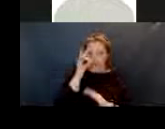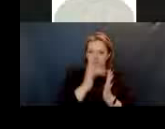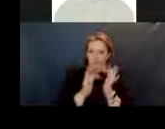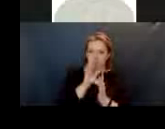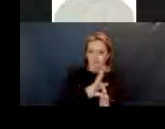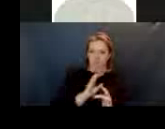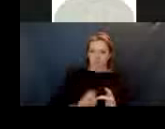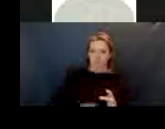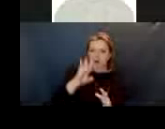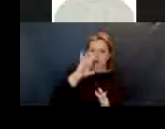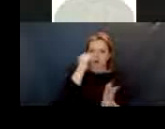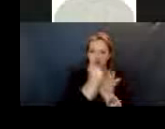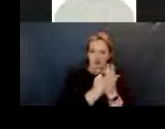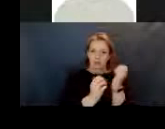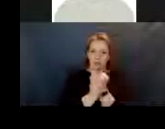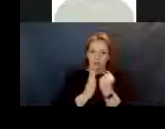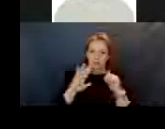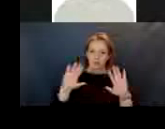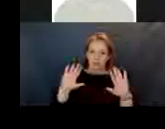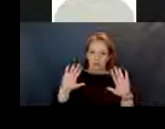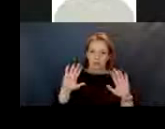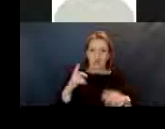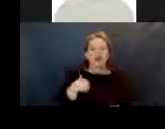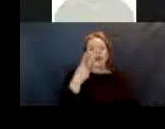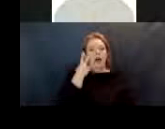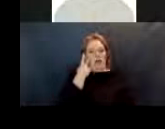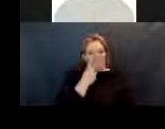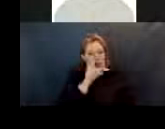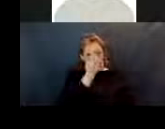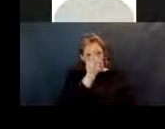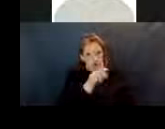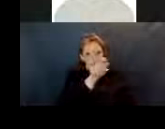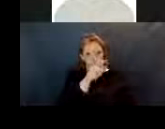I saw these crosses and I was like wait a minute.